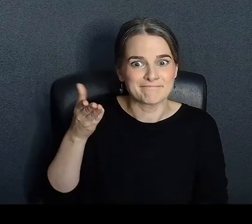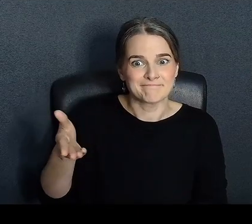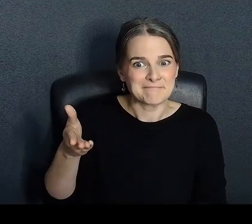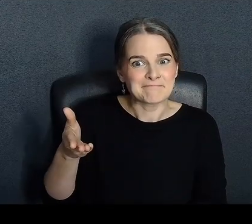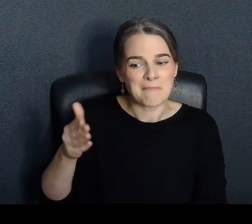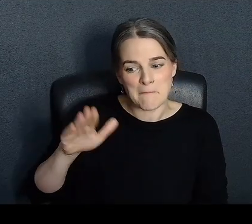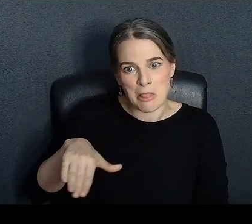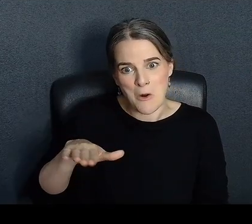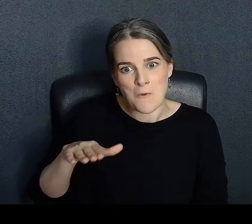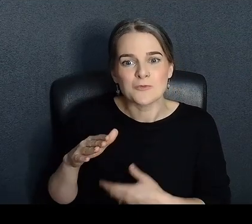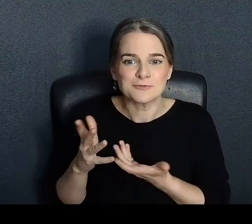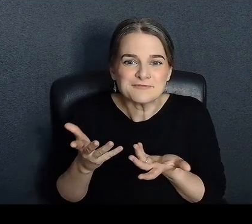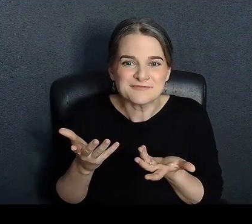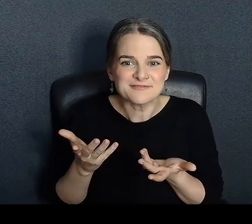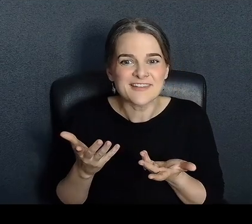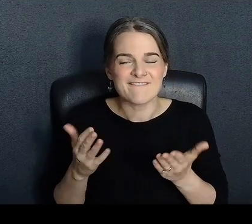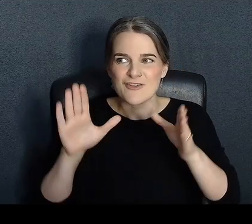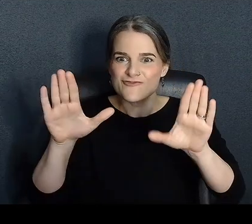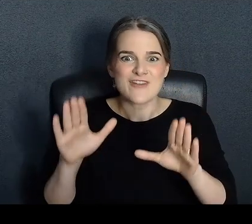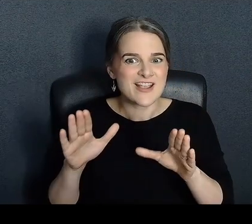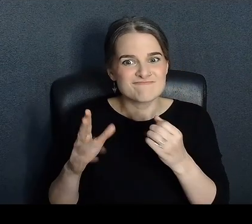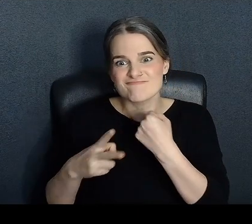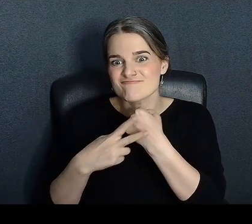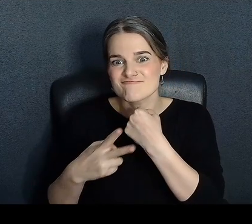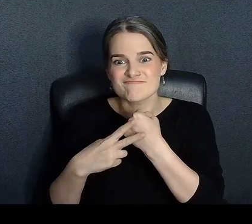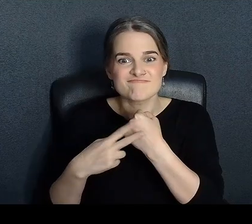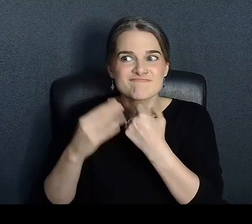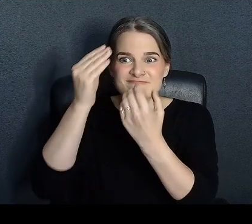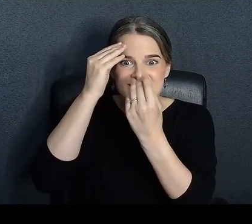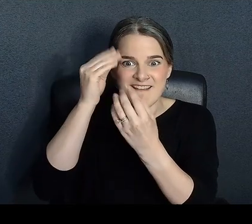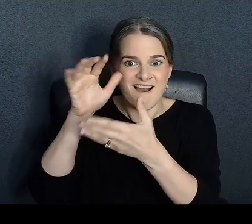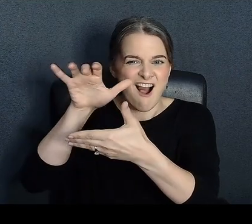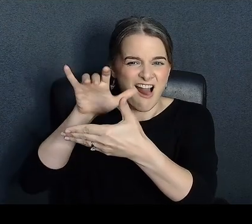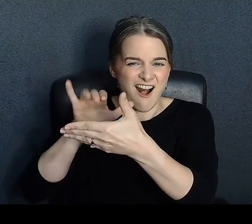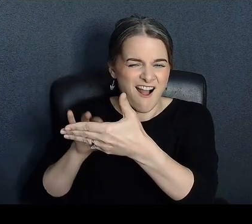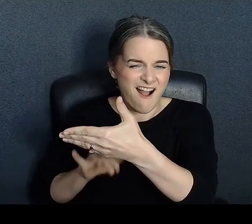They have a great repository of data and also some suggestions.